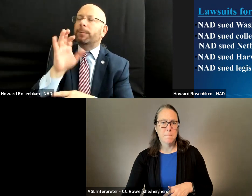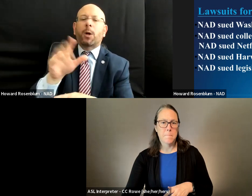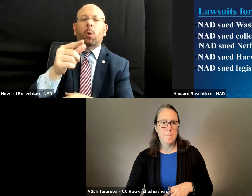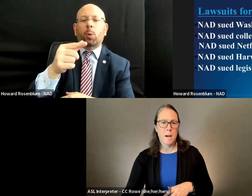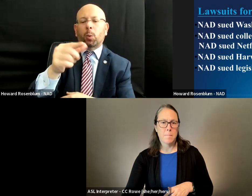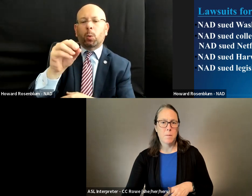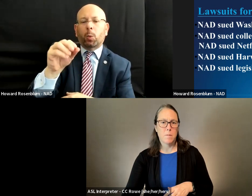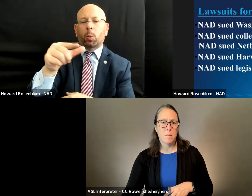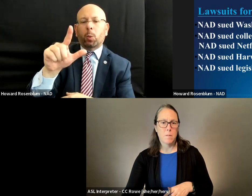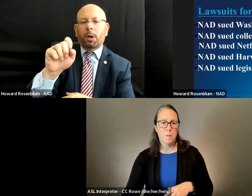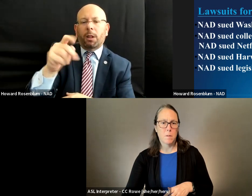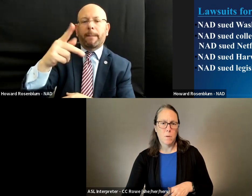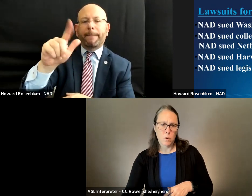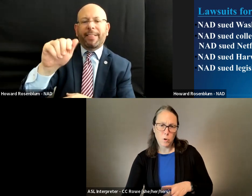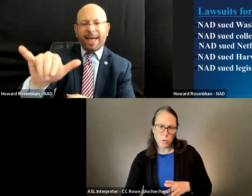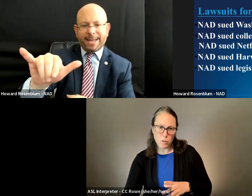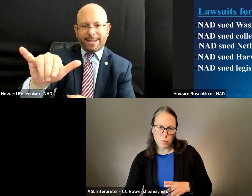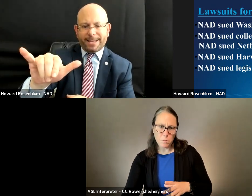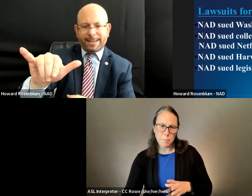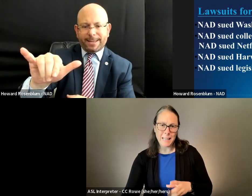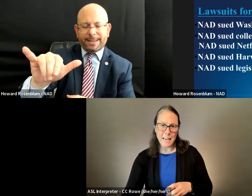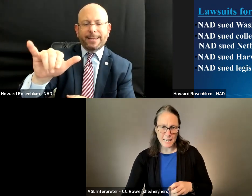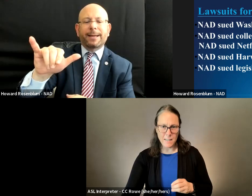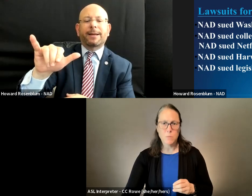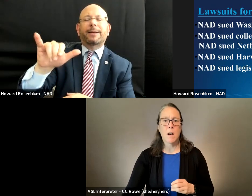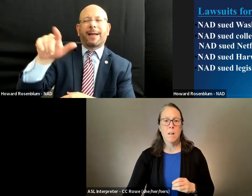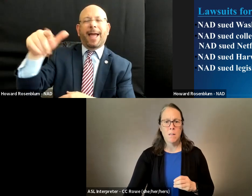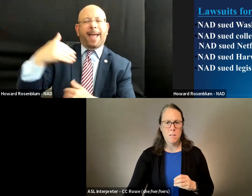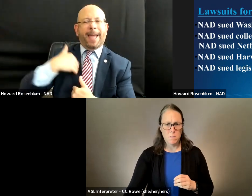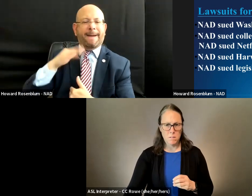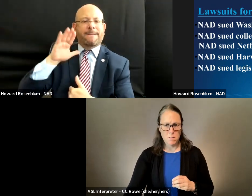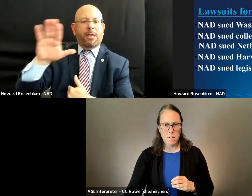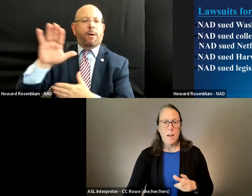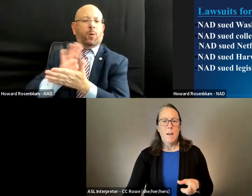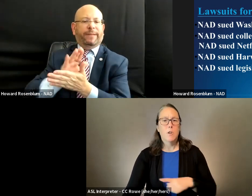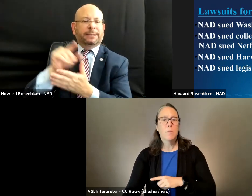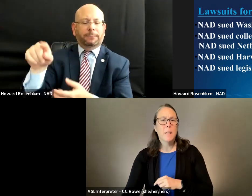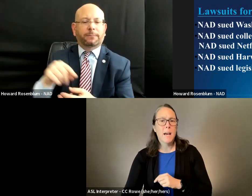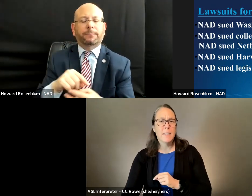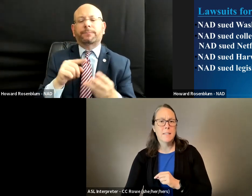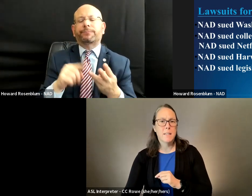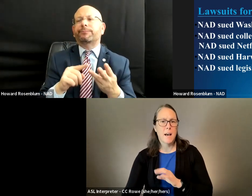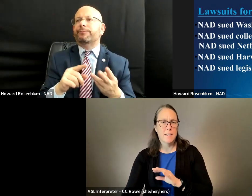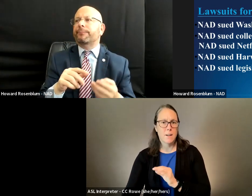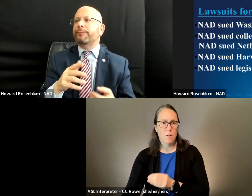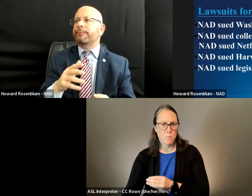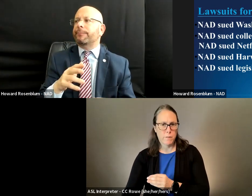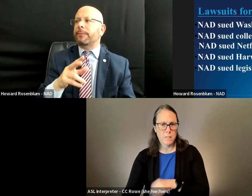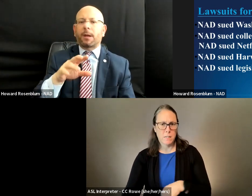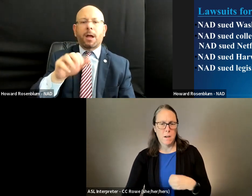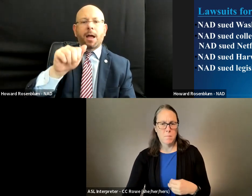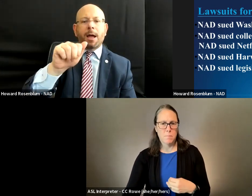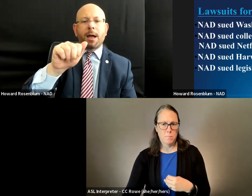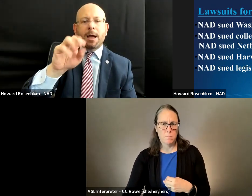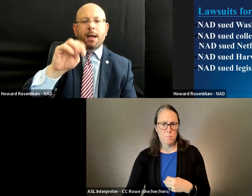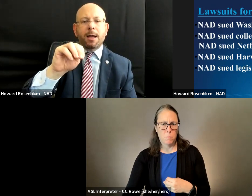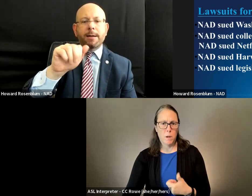we were able to go after